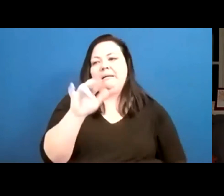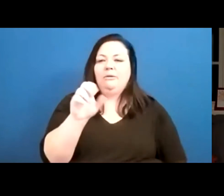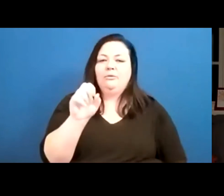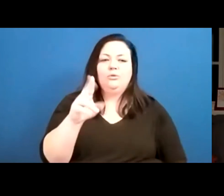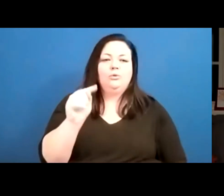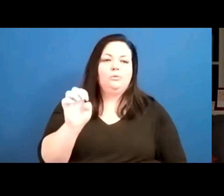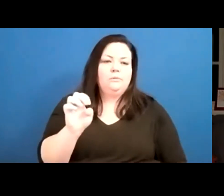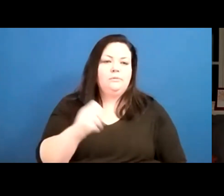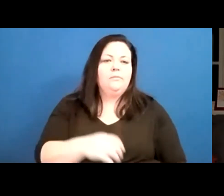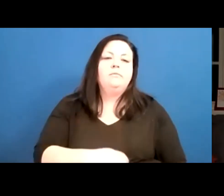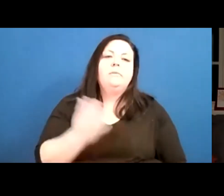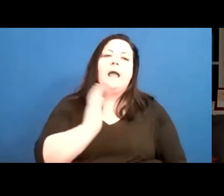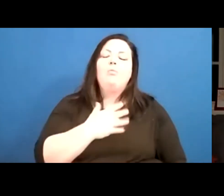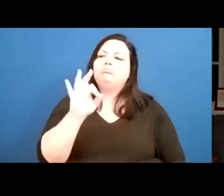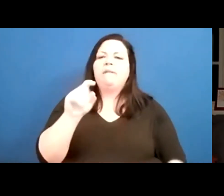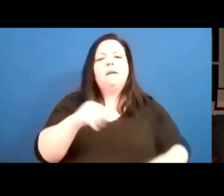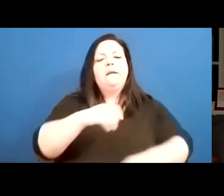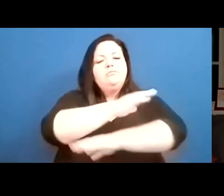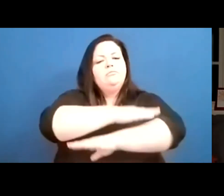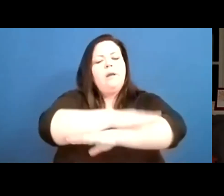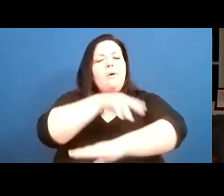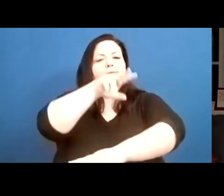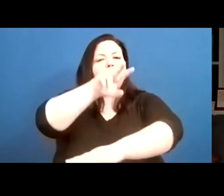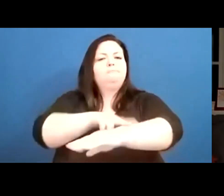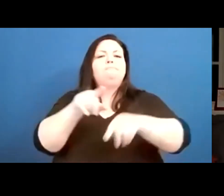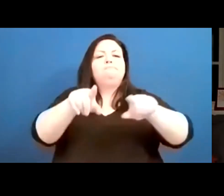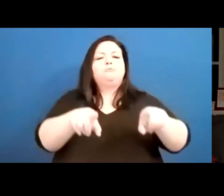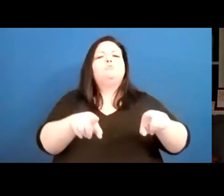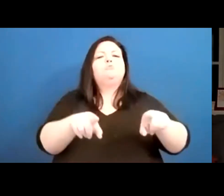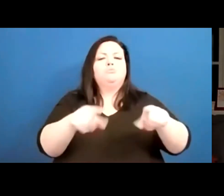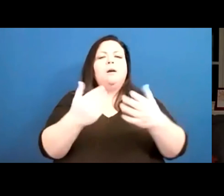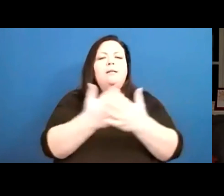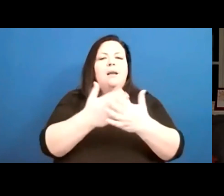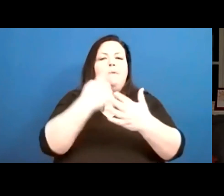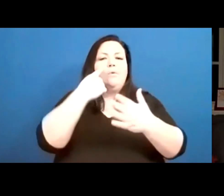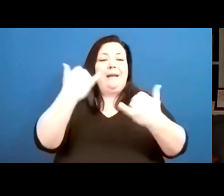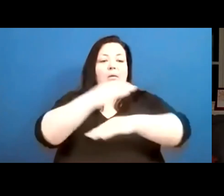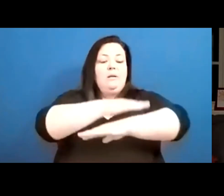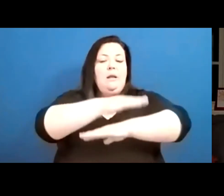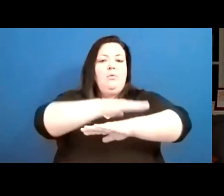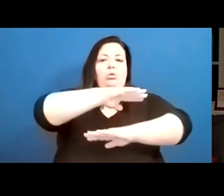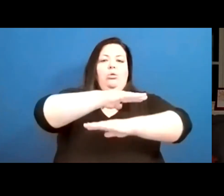we’ve put our feet up on the coffee table enough weak the hinges: blur the right angles,